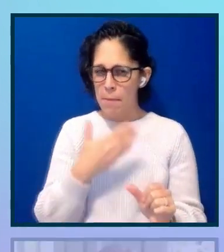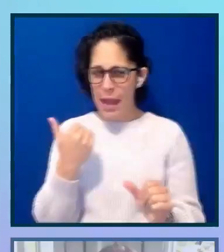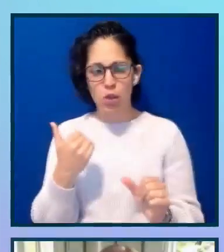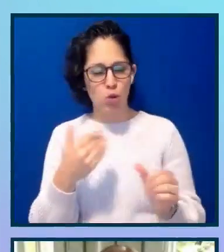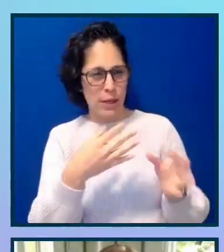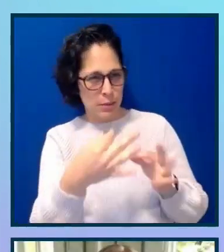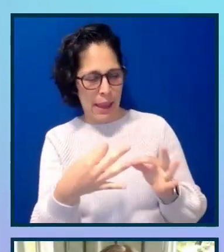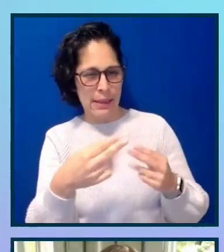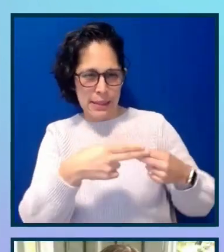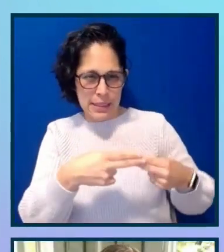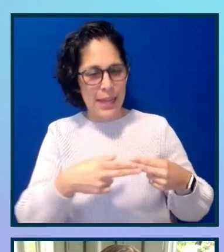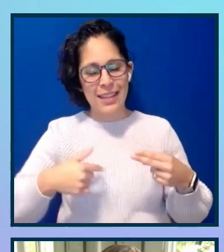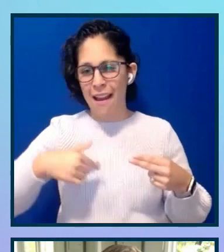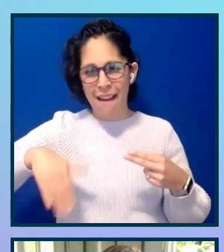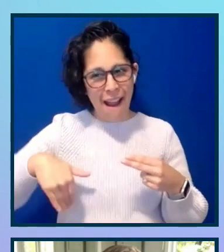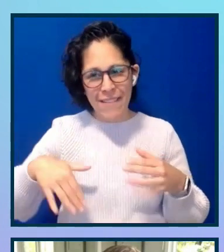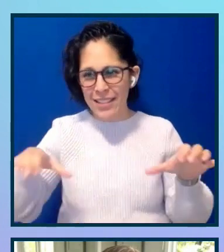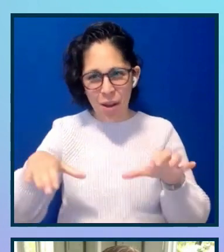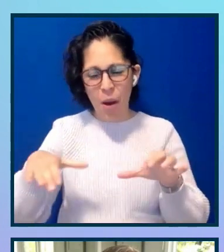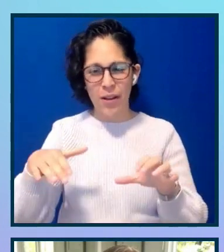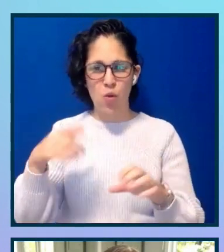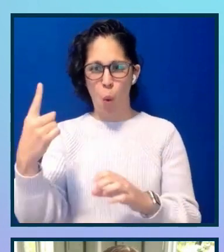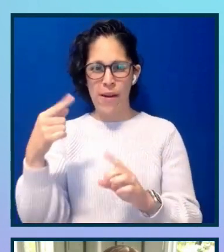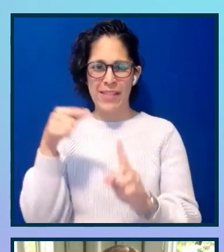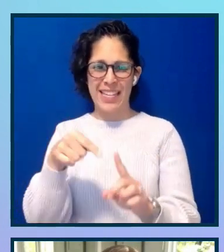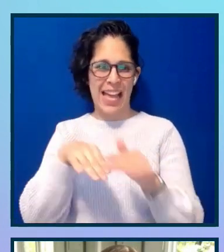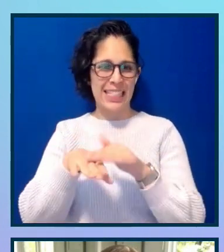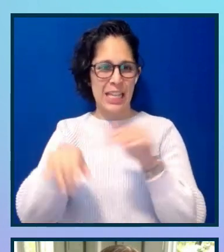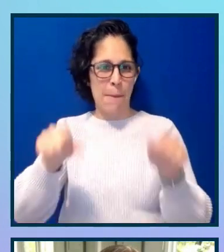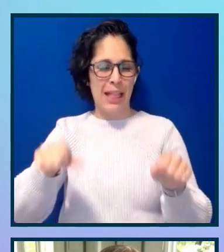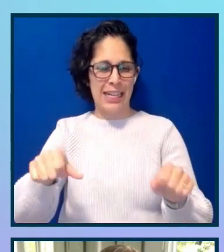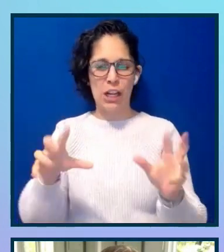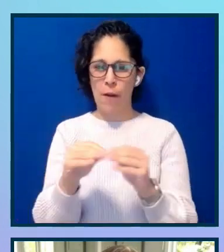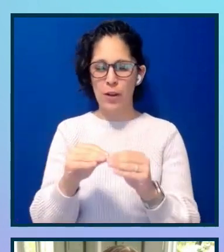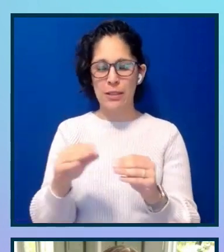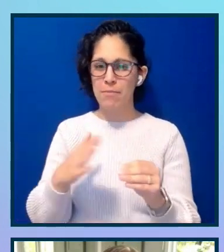I haven't done one of these accessibility conferences, so this is the first one I've done.